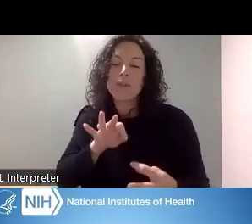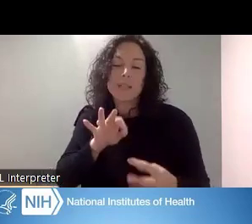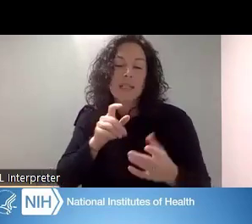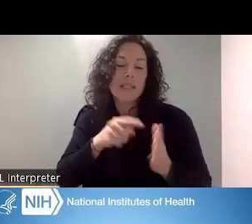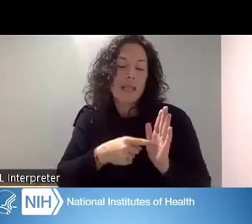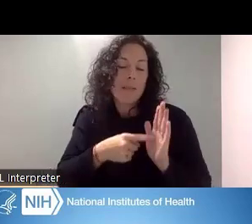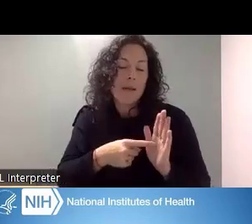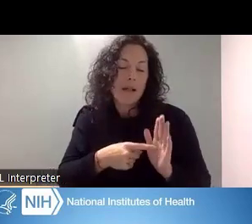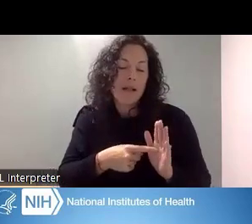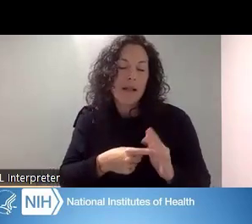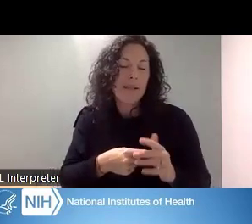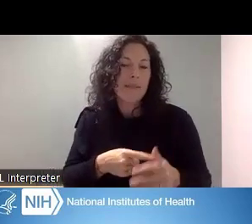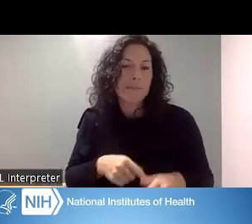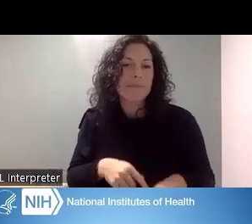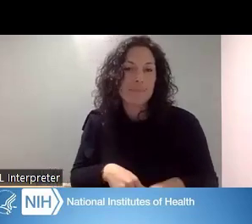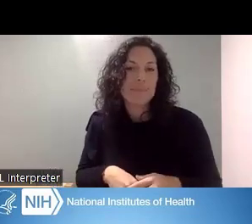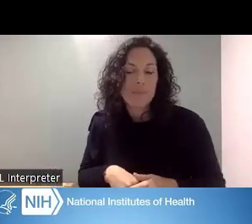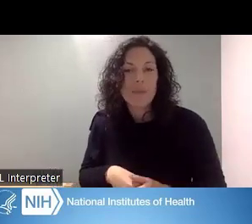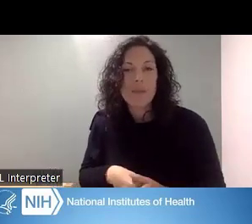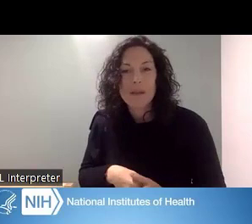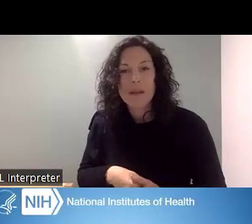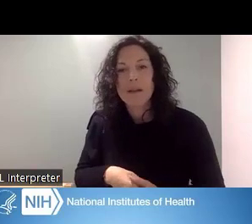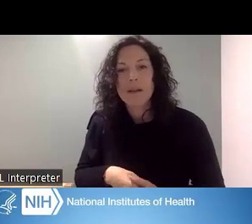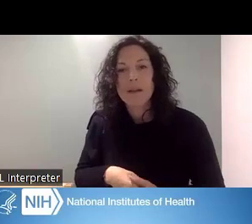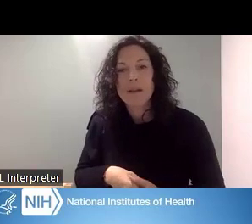that you would classify as an unliquidated obligation.